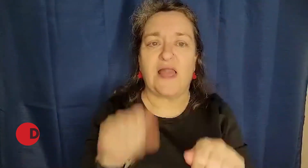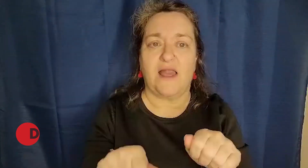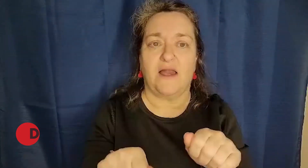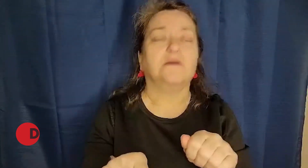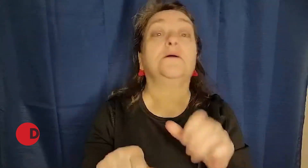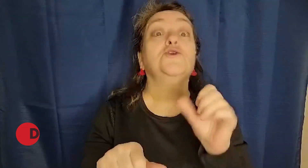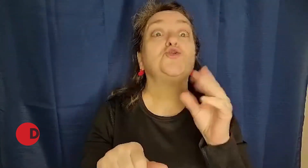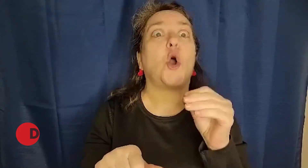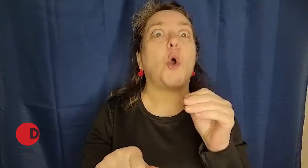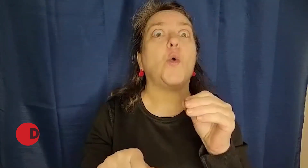thinking they’re not capable of the work.